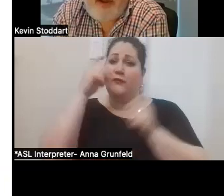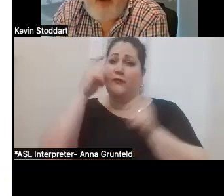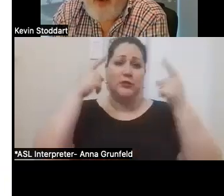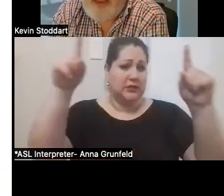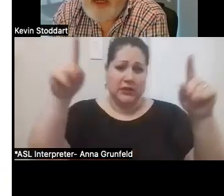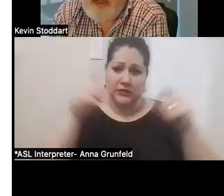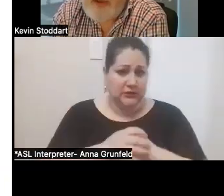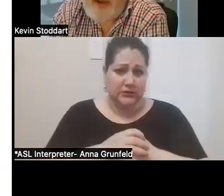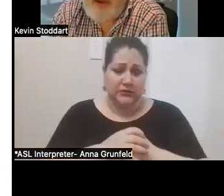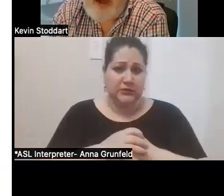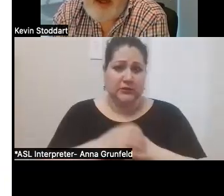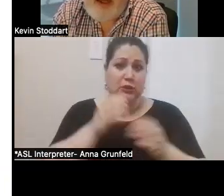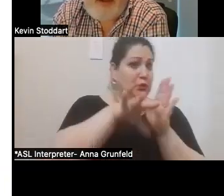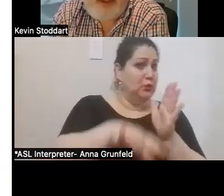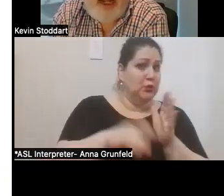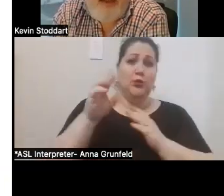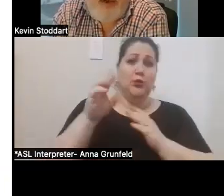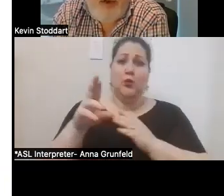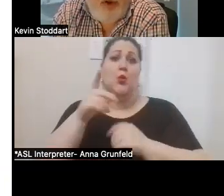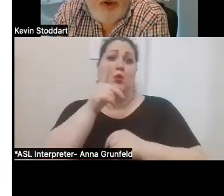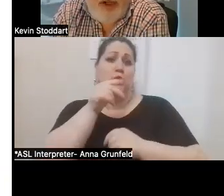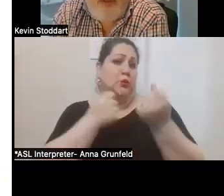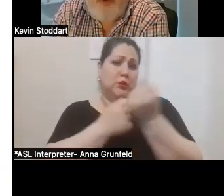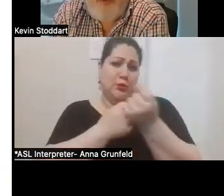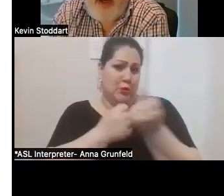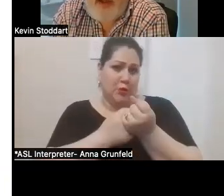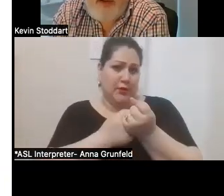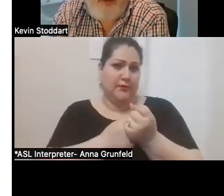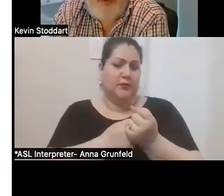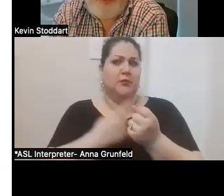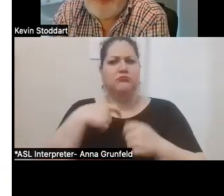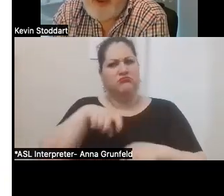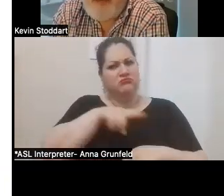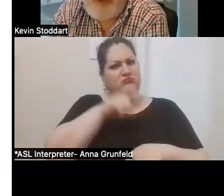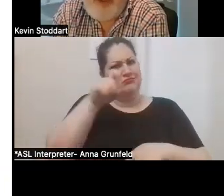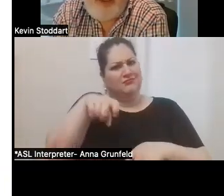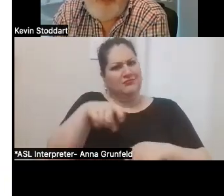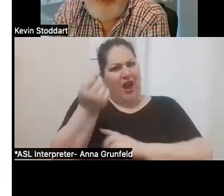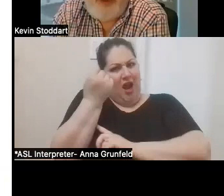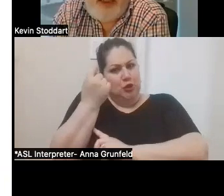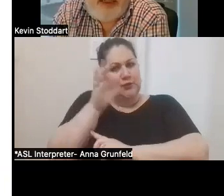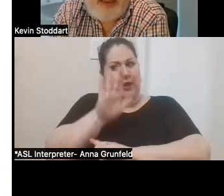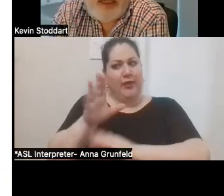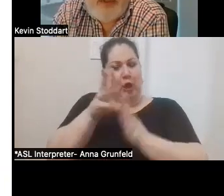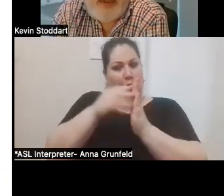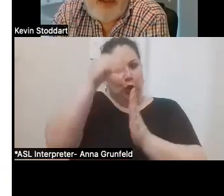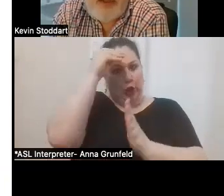We need to understand their learning profile, which is often included in assessments.